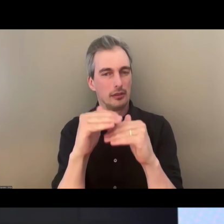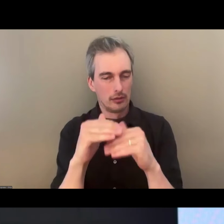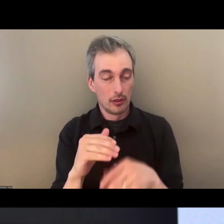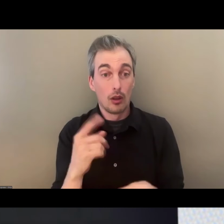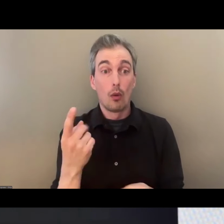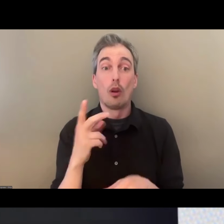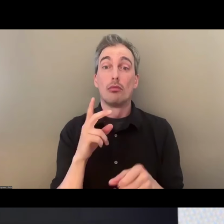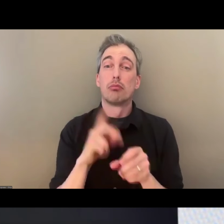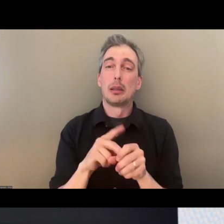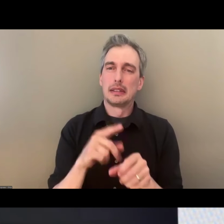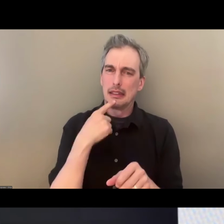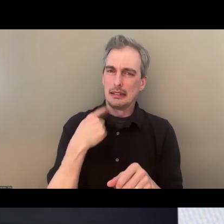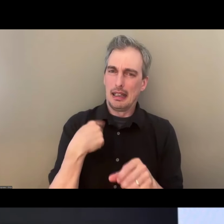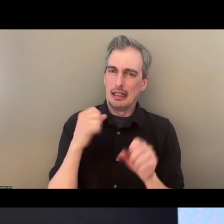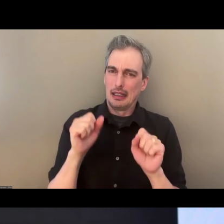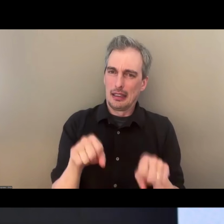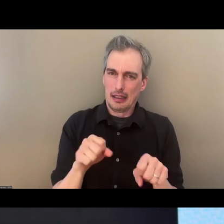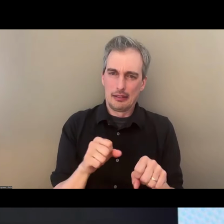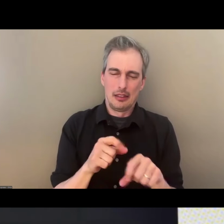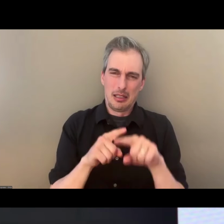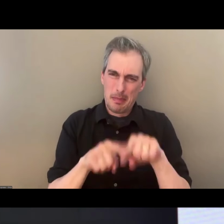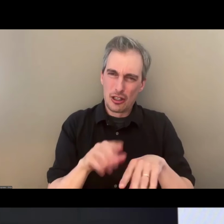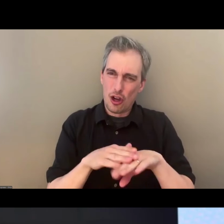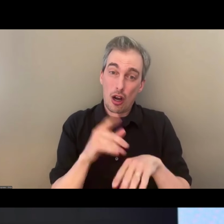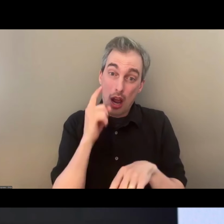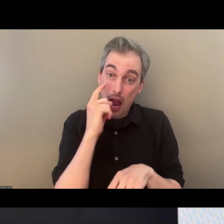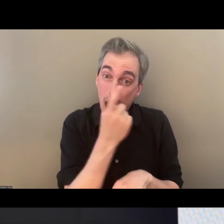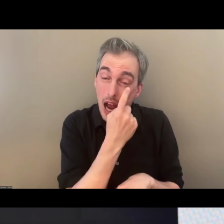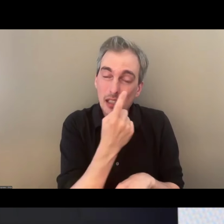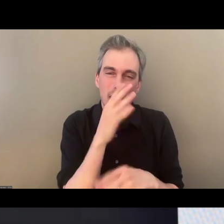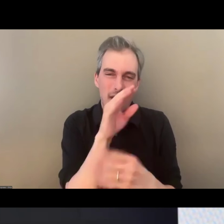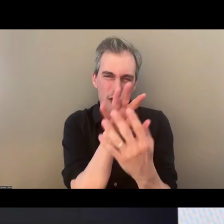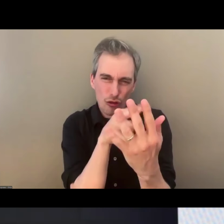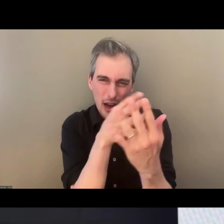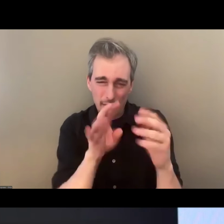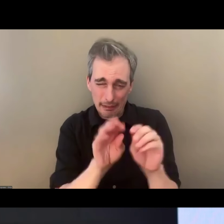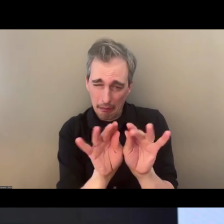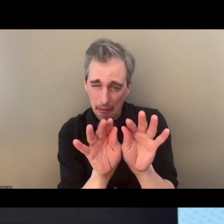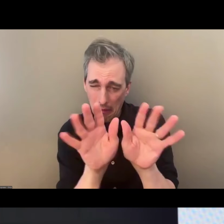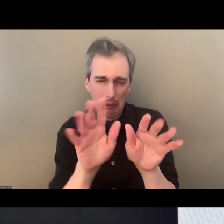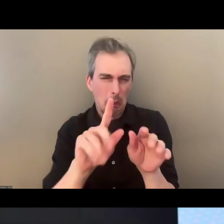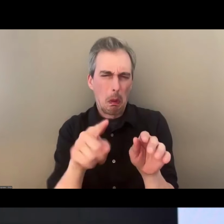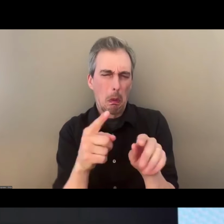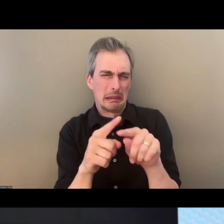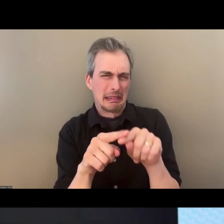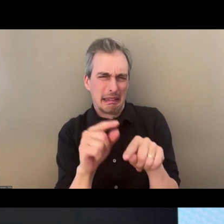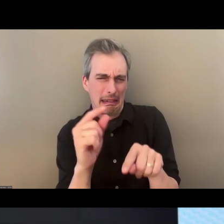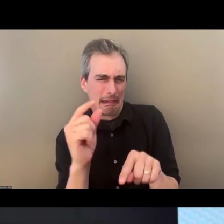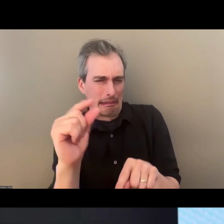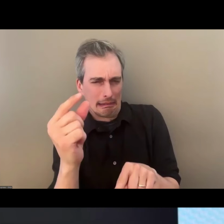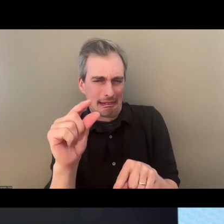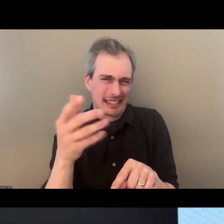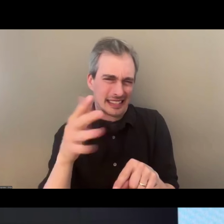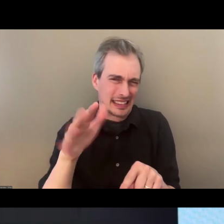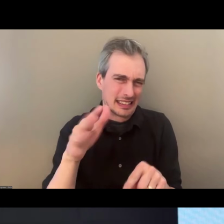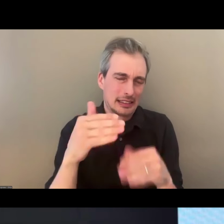graphic readout only so much. And another participant said: You do end up with a complicated guessing game.